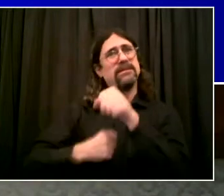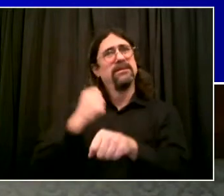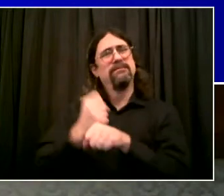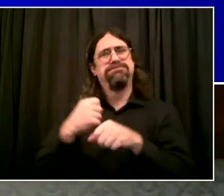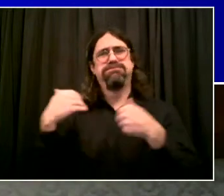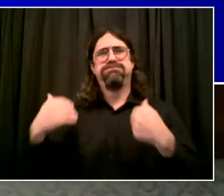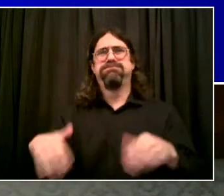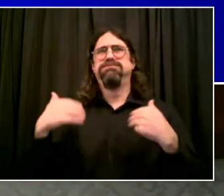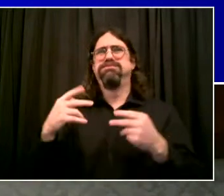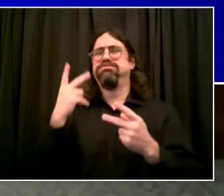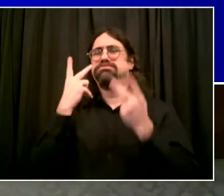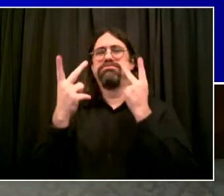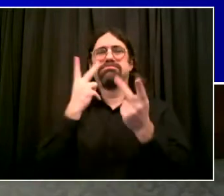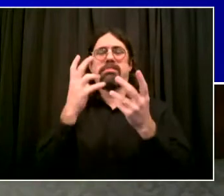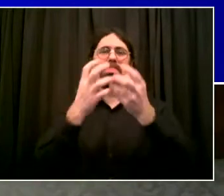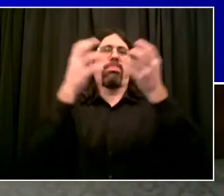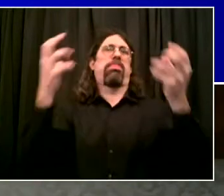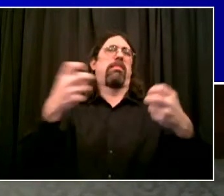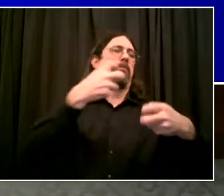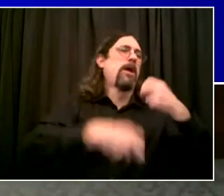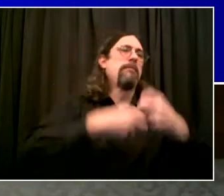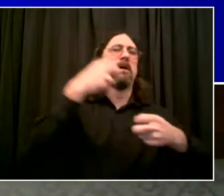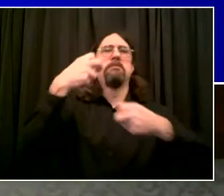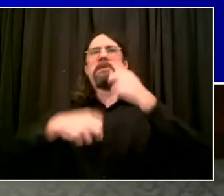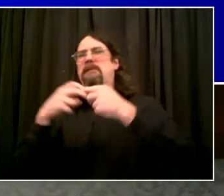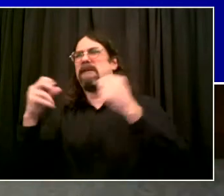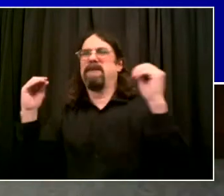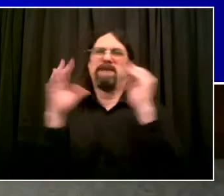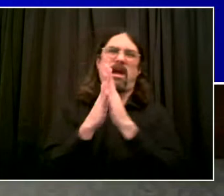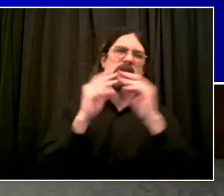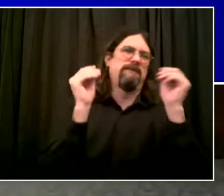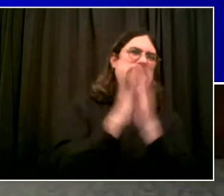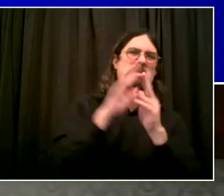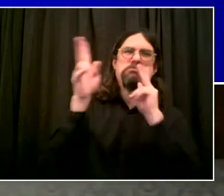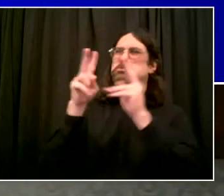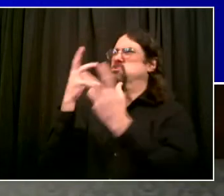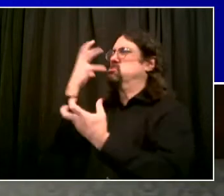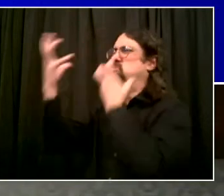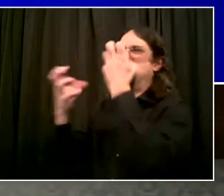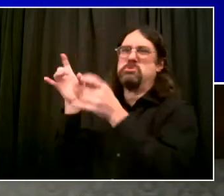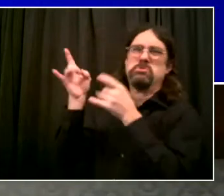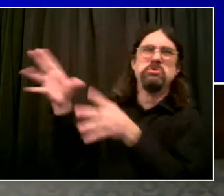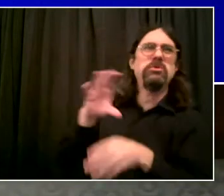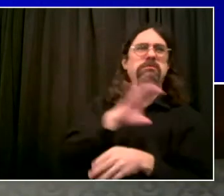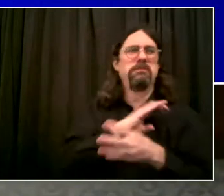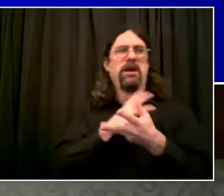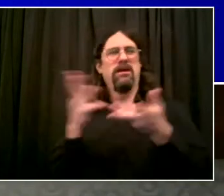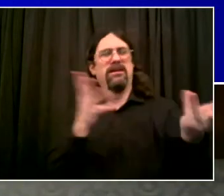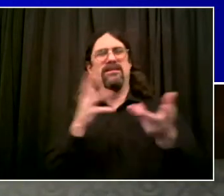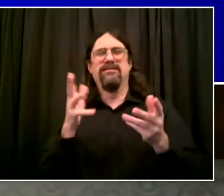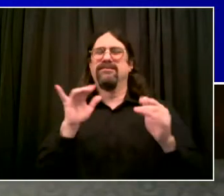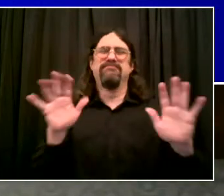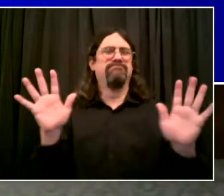THAT CANNOT HAPPEN. WE NEED NEW YORKERS WHO ARE AFFECTED BY CRIME TO BE